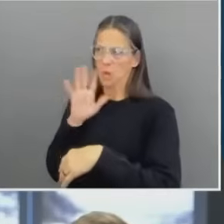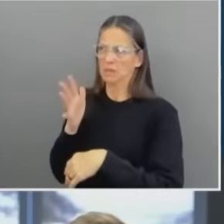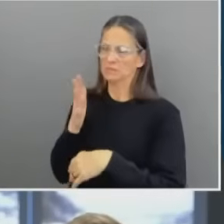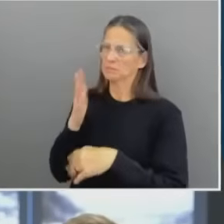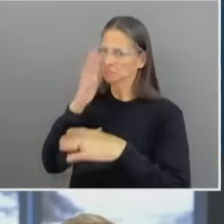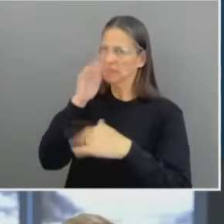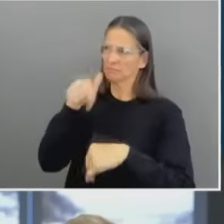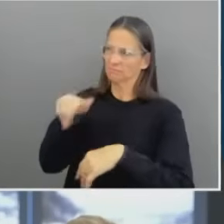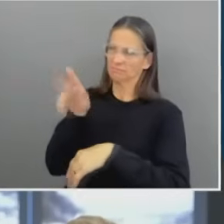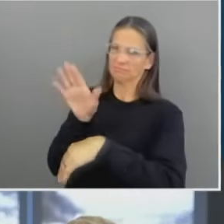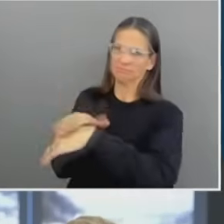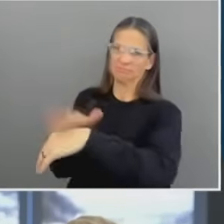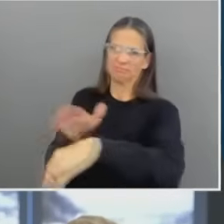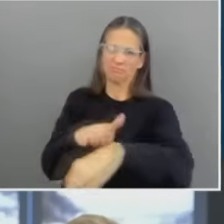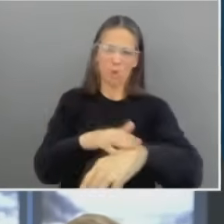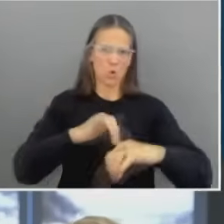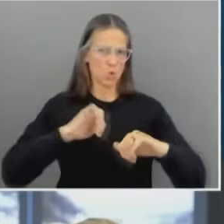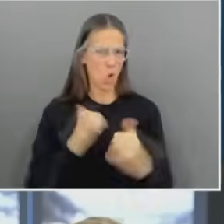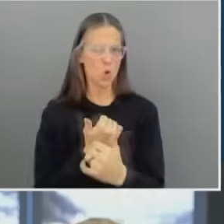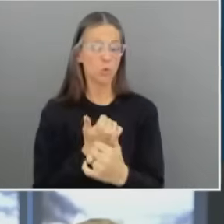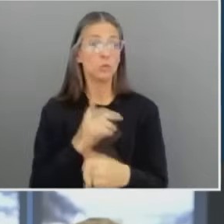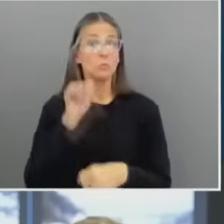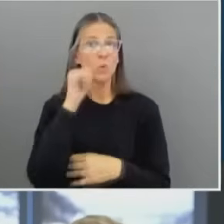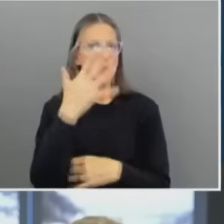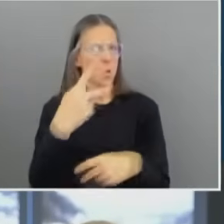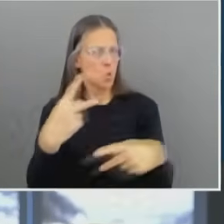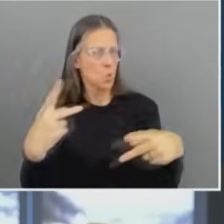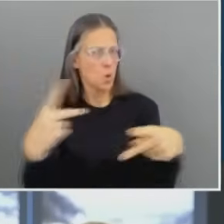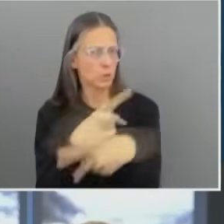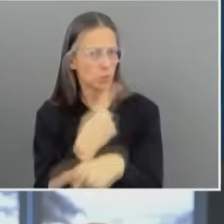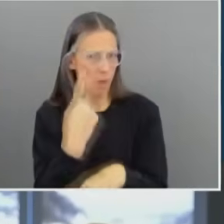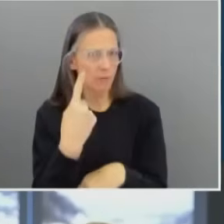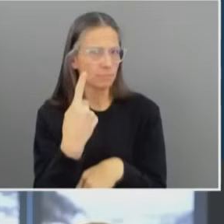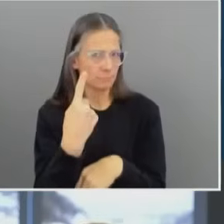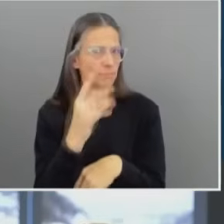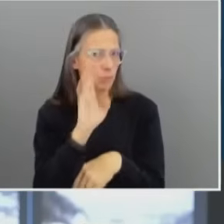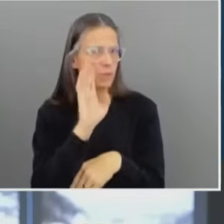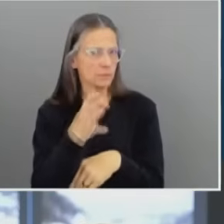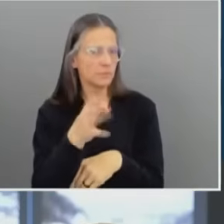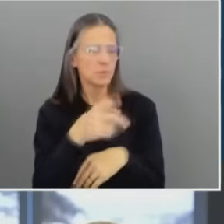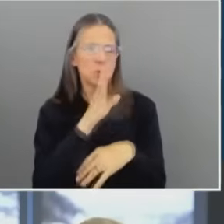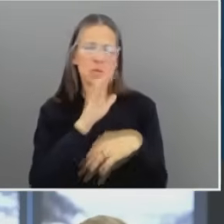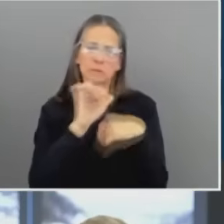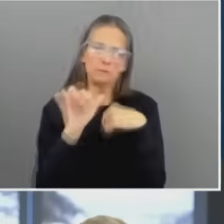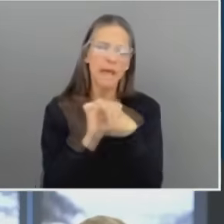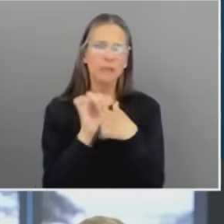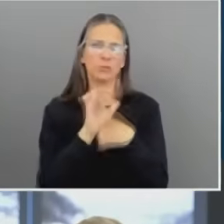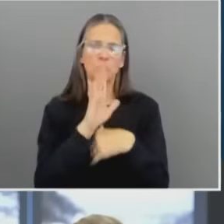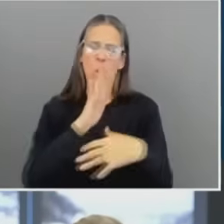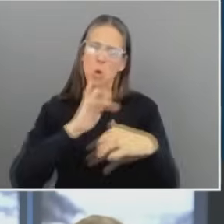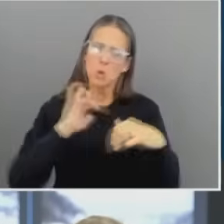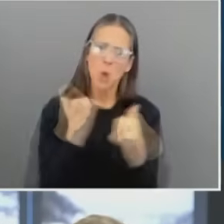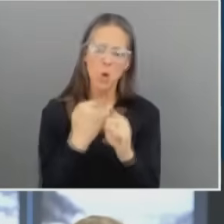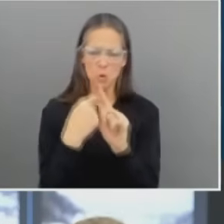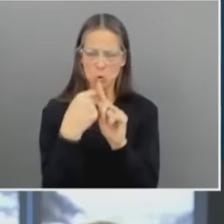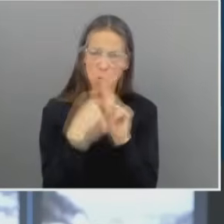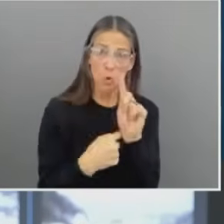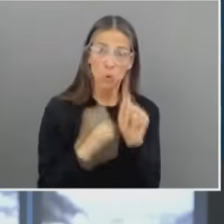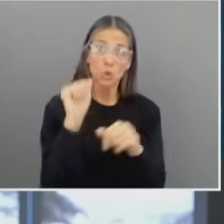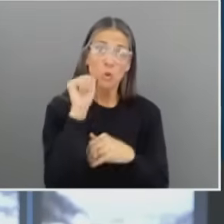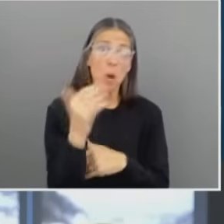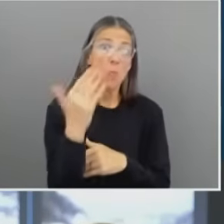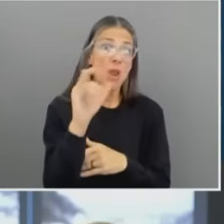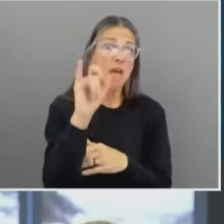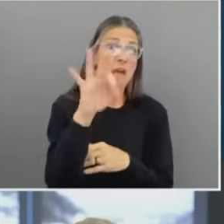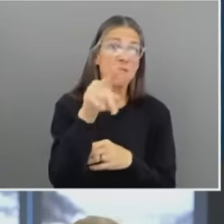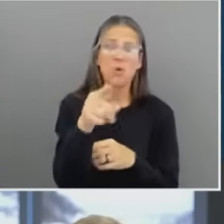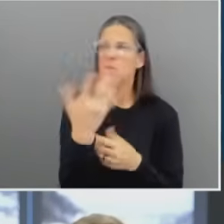I WILL SAY I EXPECT THAT FOR AN EXTREME COLD WARNING TO BE ISSUED FOR KENTUCKY, TOMORROW MORNING IS GOING TO BE THE WORST.